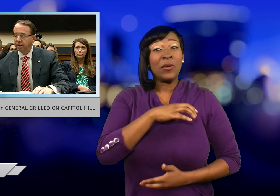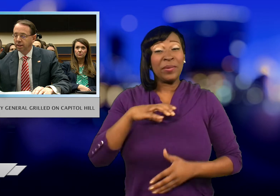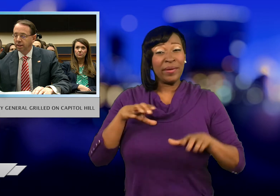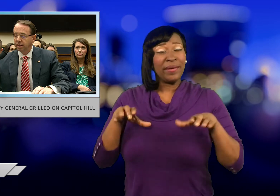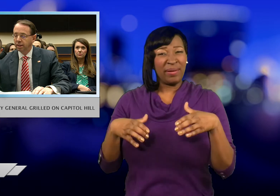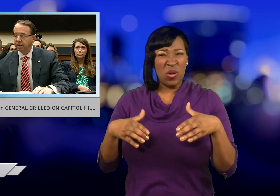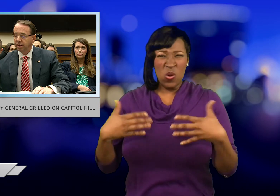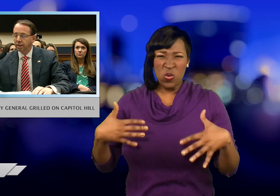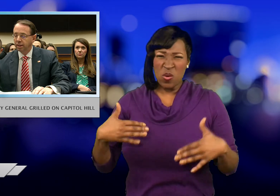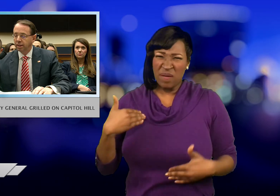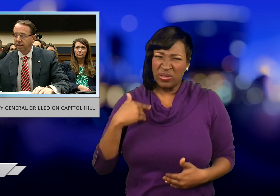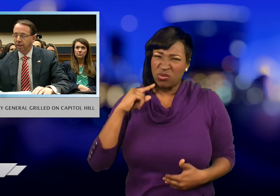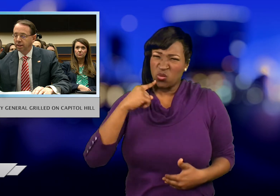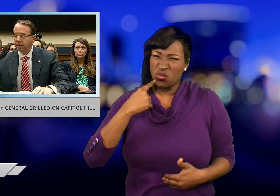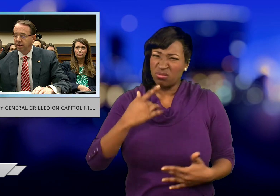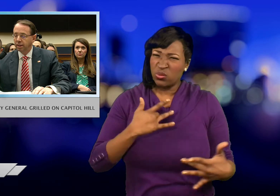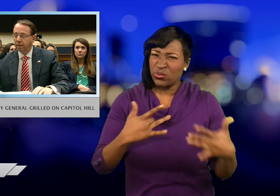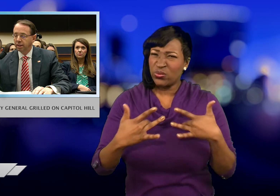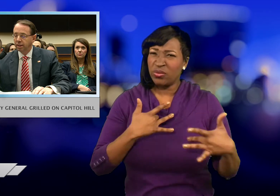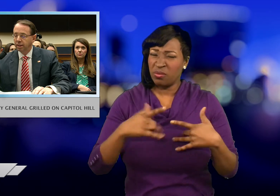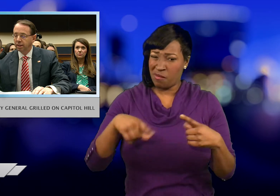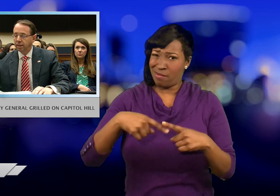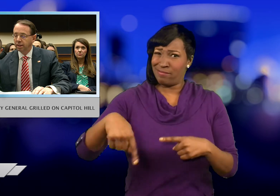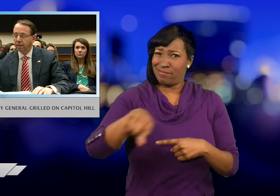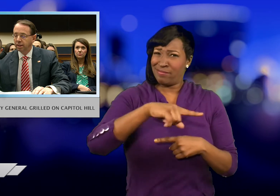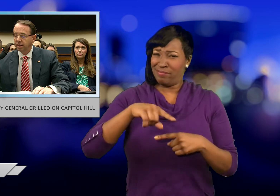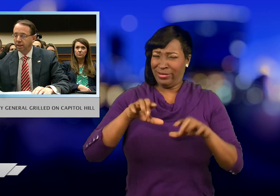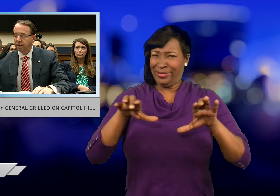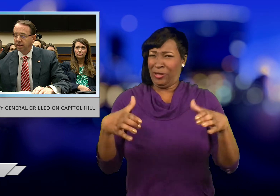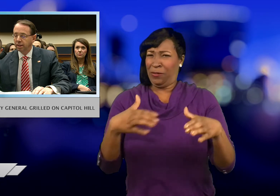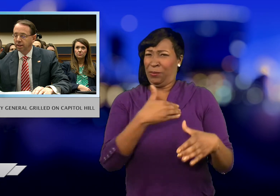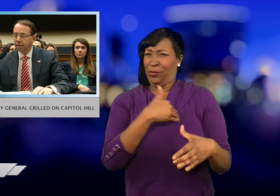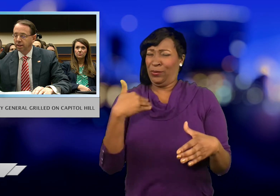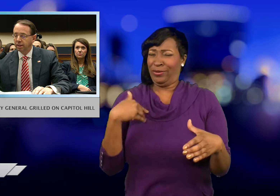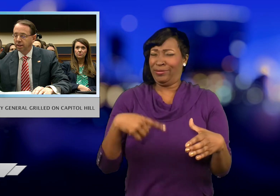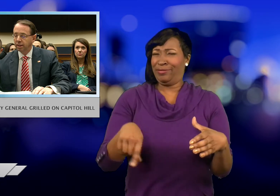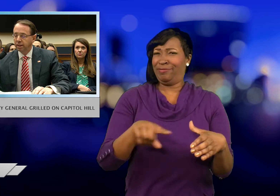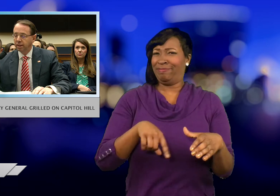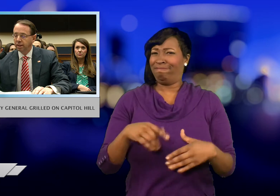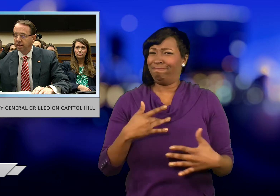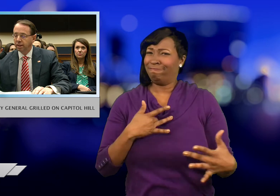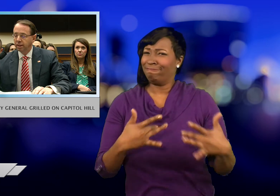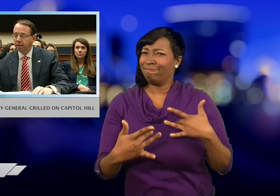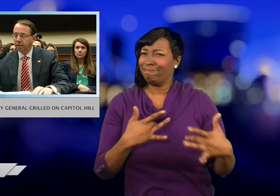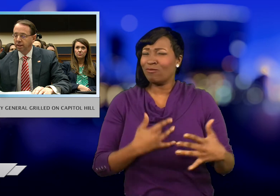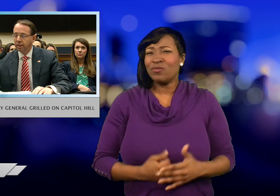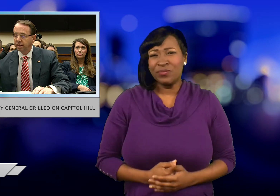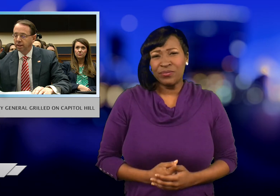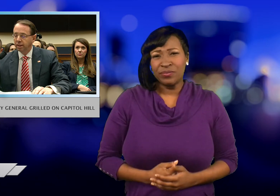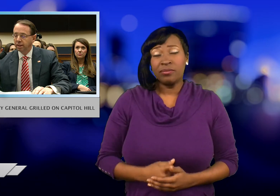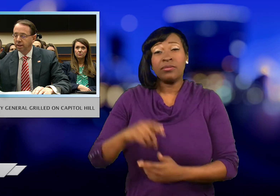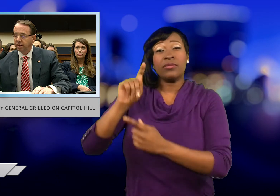The House Judiciary Committee said in a statement that they have serious concerns about the political motives of the members of Mueller's investigative team.